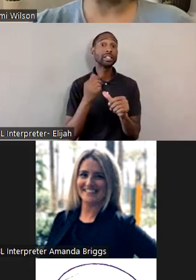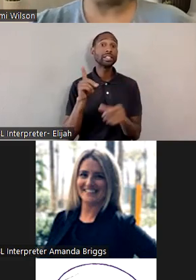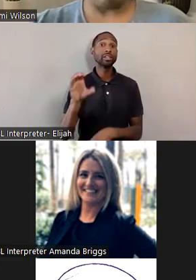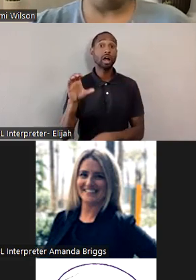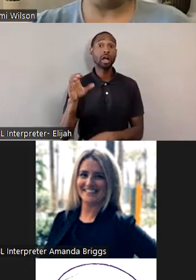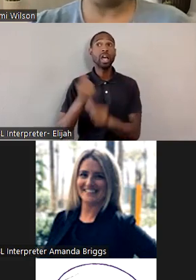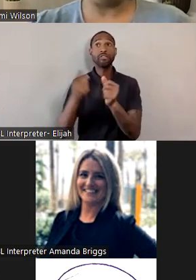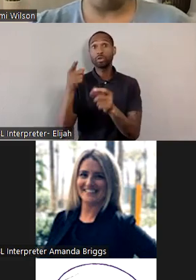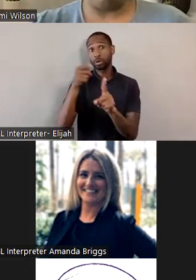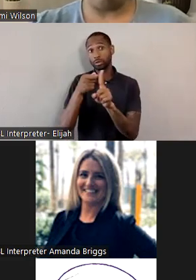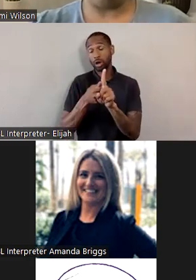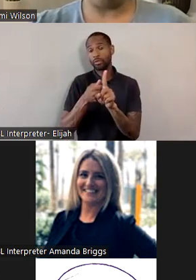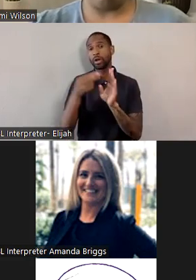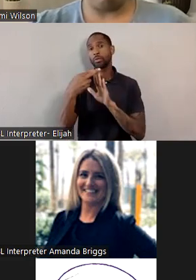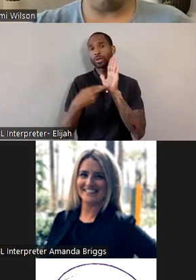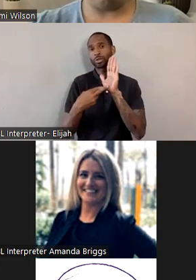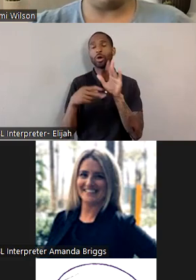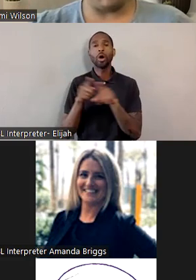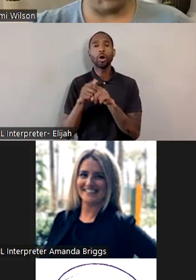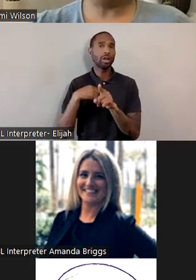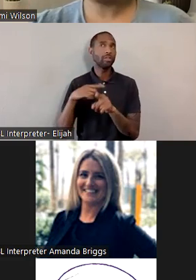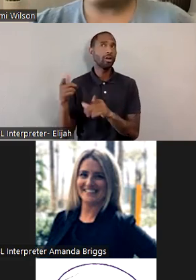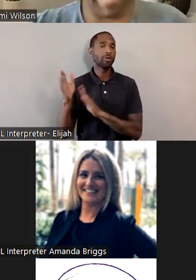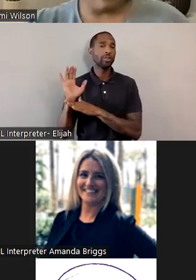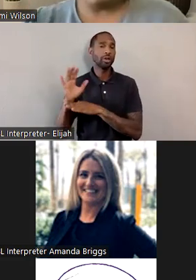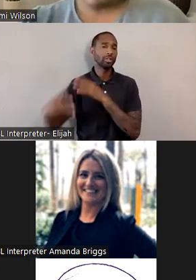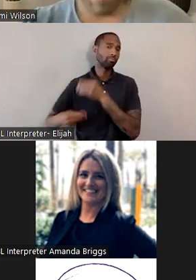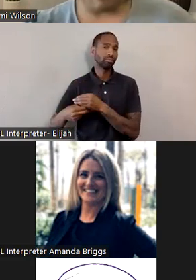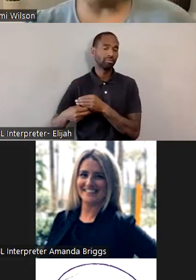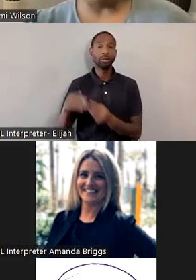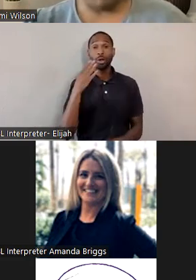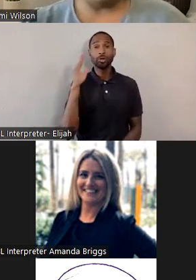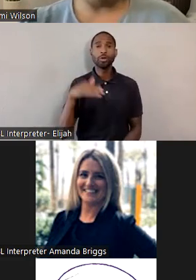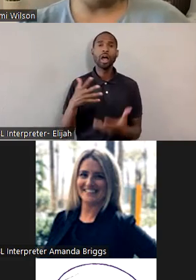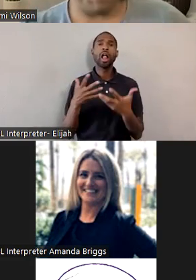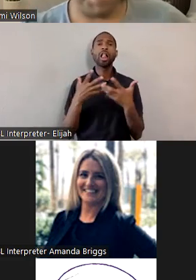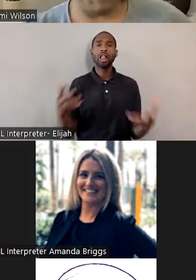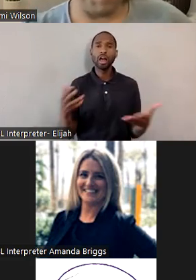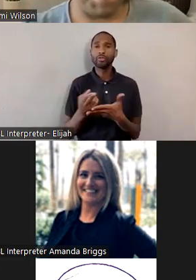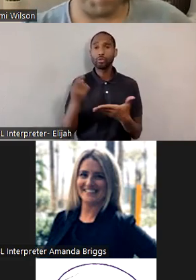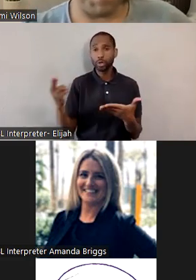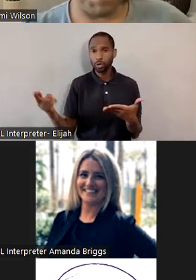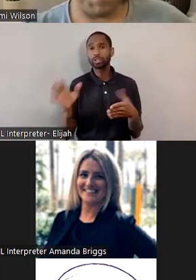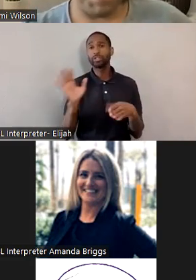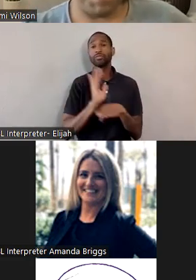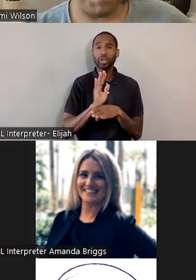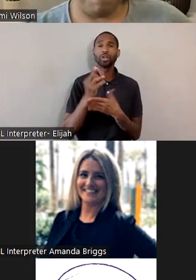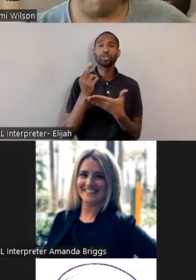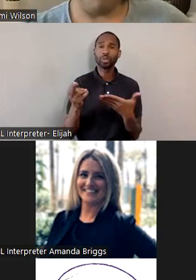And we did include some other videos. So just know that there's tons of videos out there and thank you for sharing that one Jami.